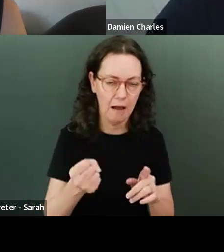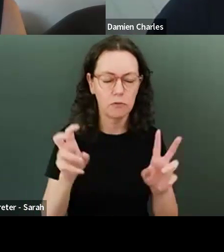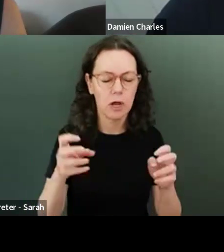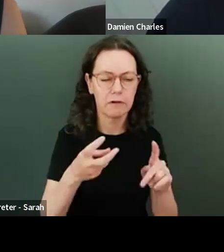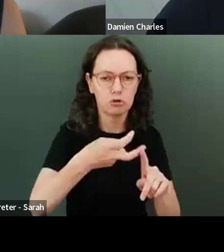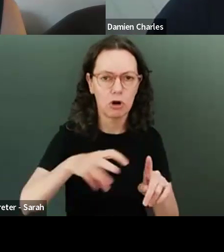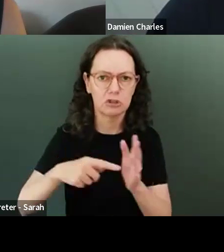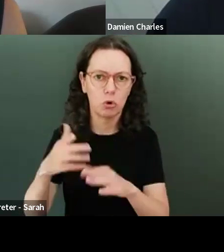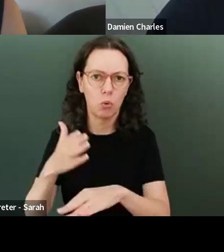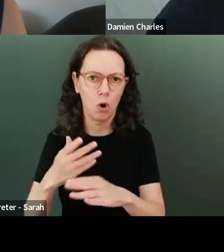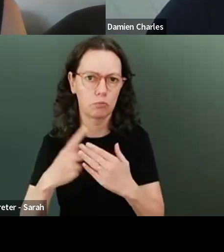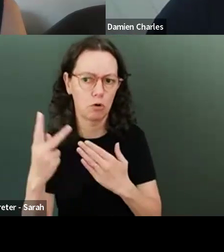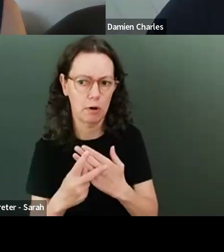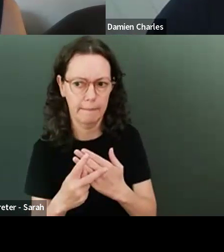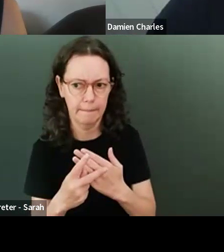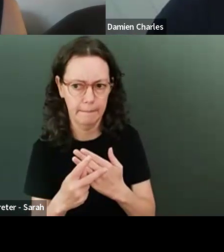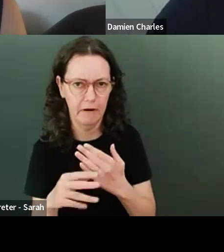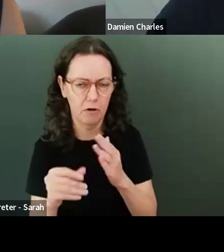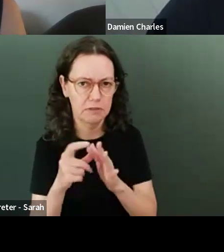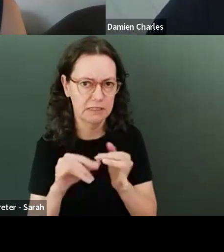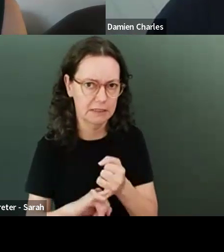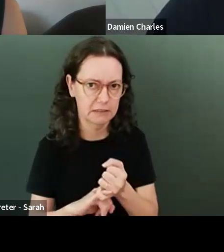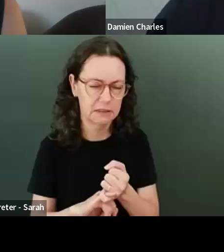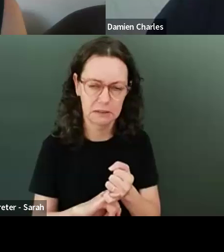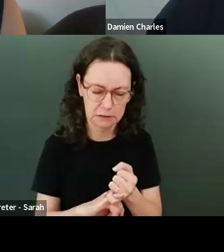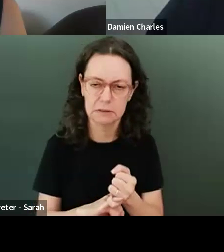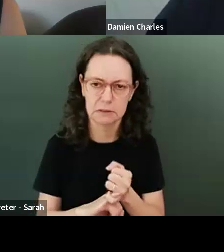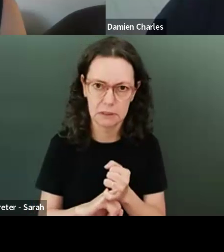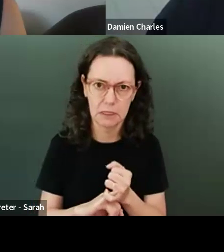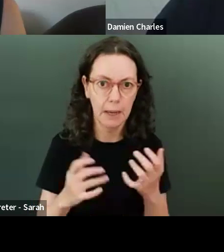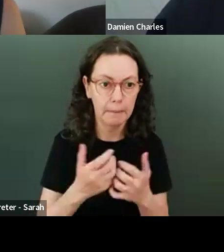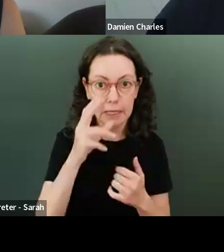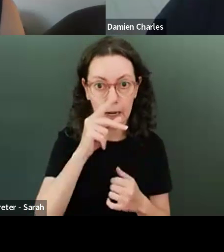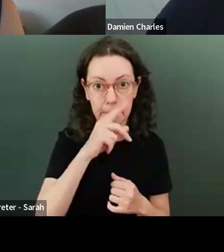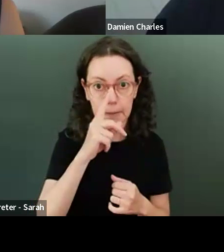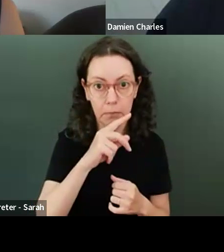certainly that the Brotherhood have been involved with as well. So lots of young